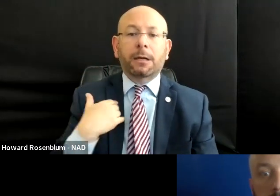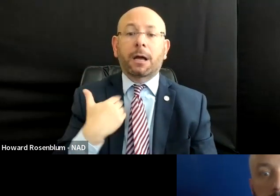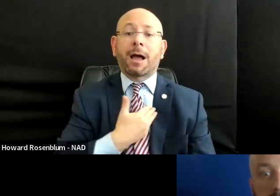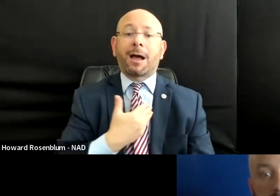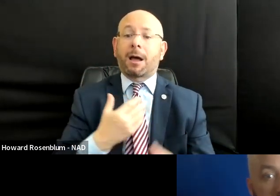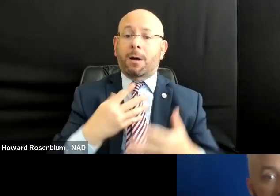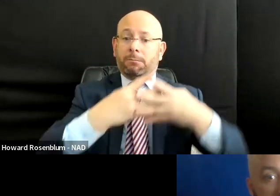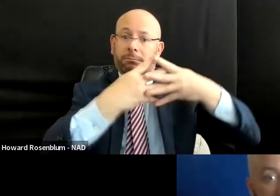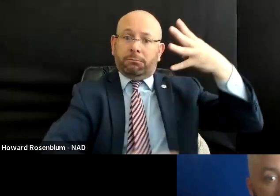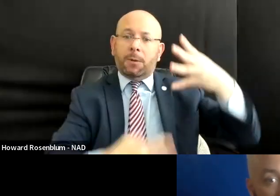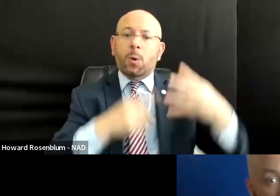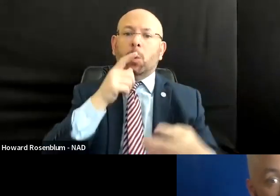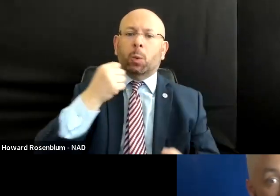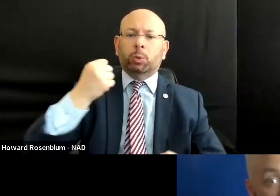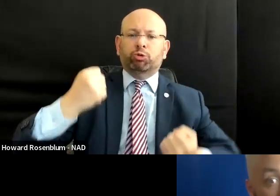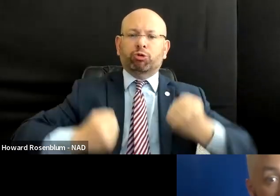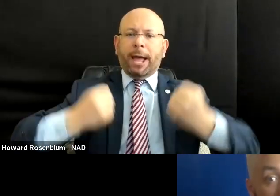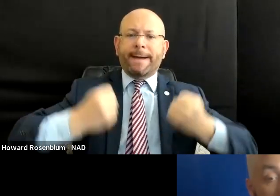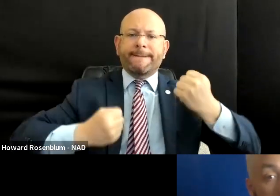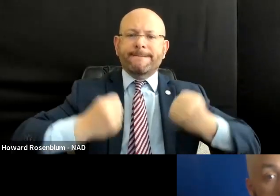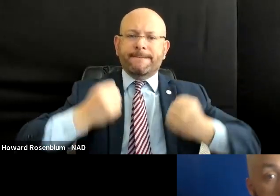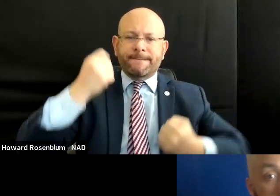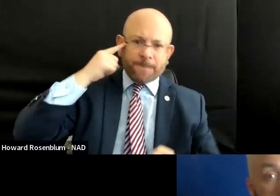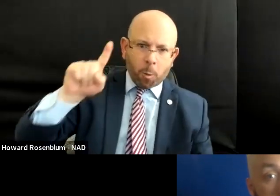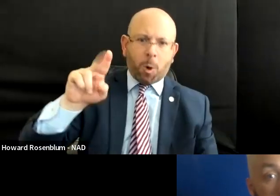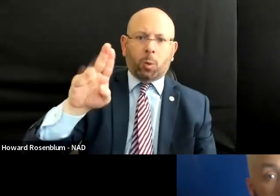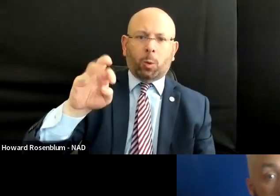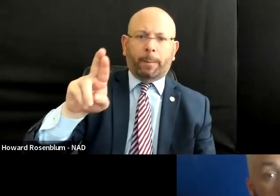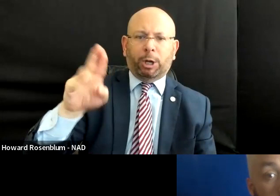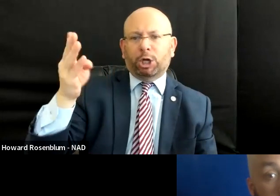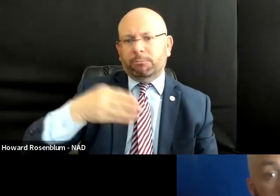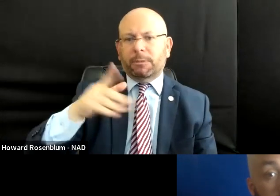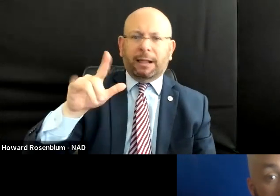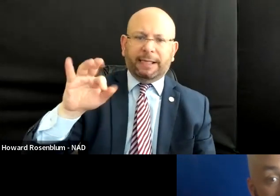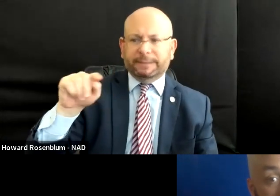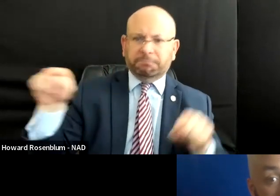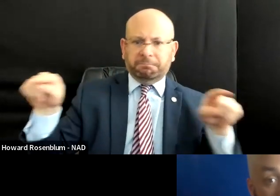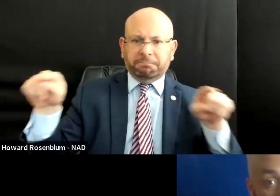same time. They said to